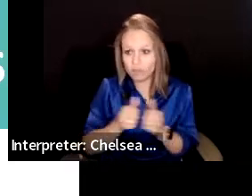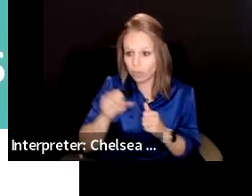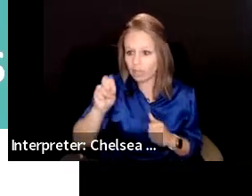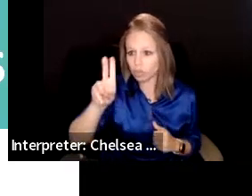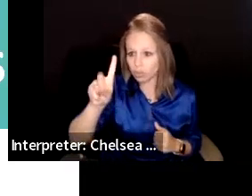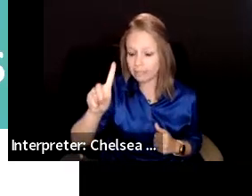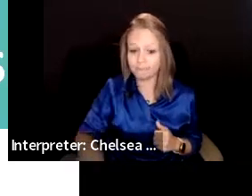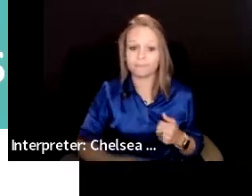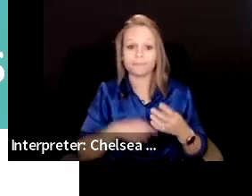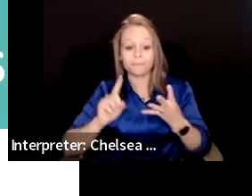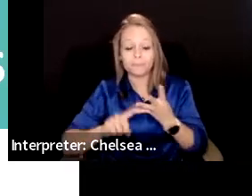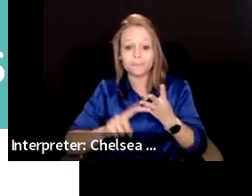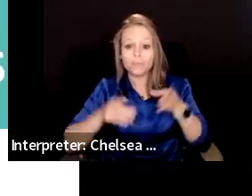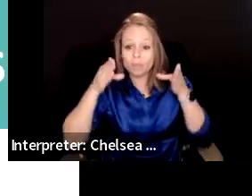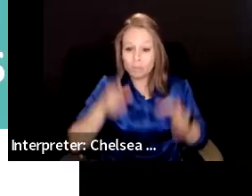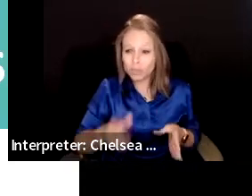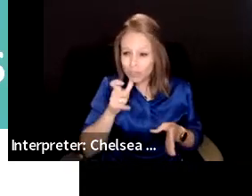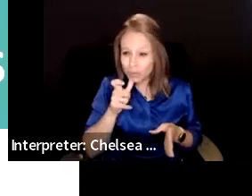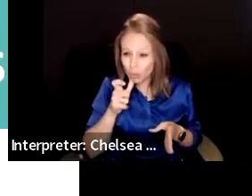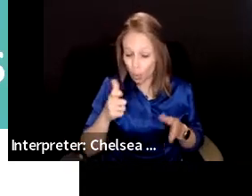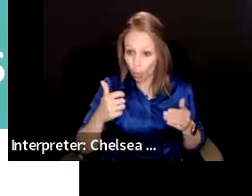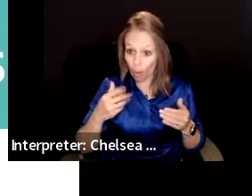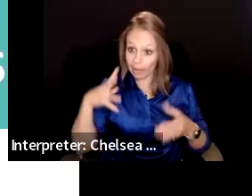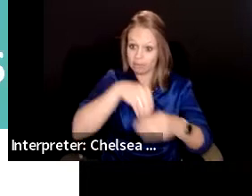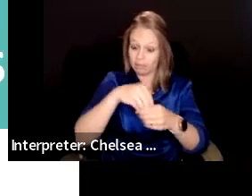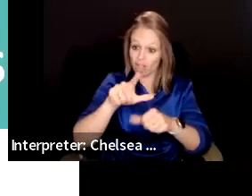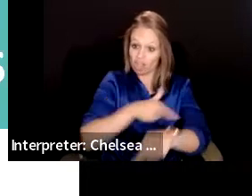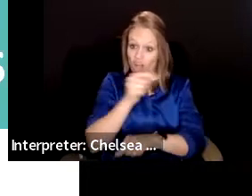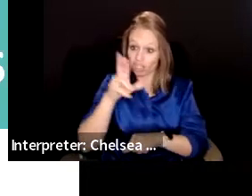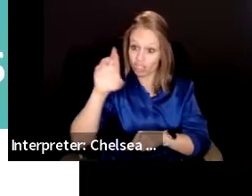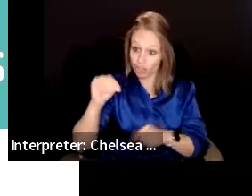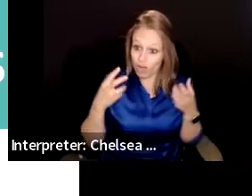even when someone is in long-term recovery which is important to find out.